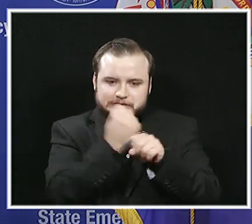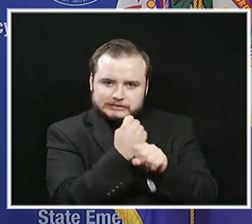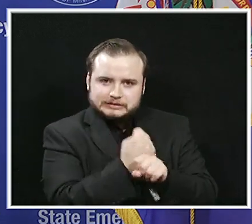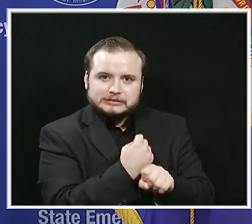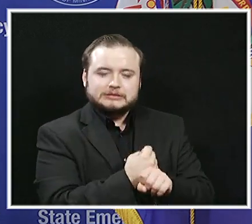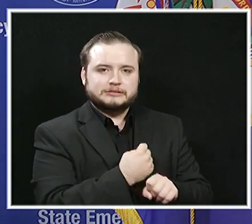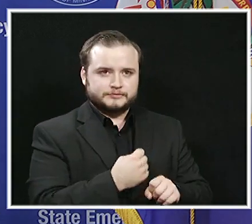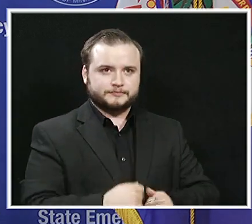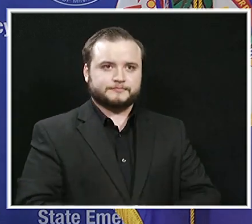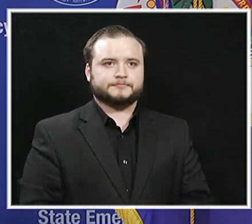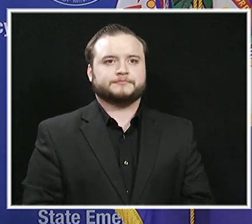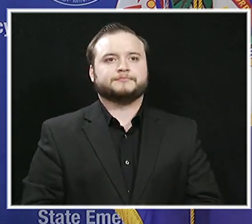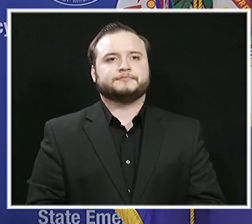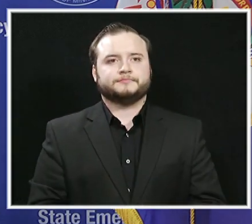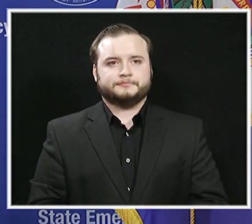figure out if there's new ways to do it.